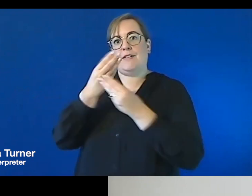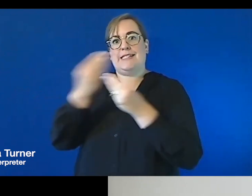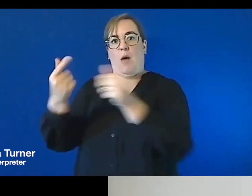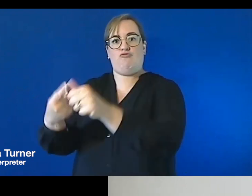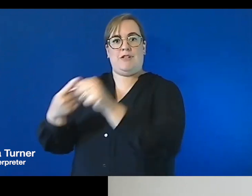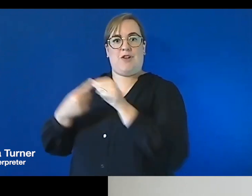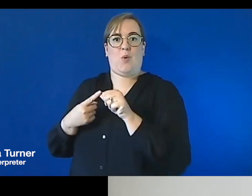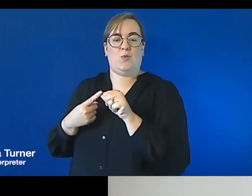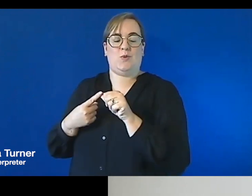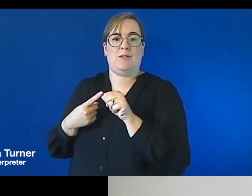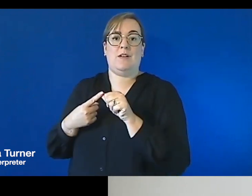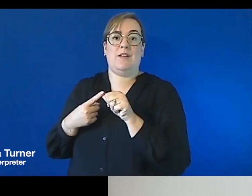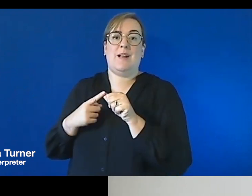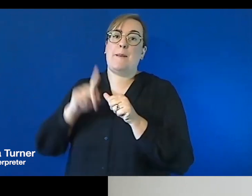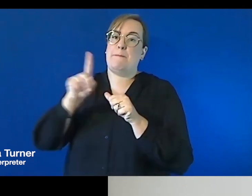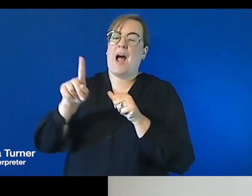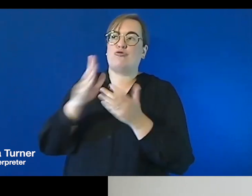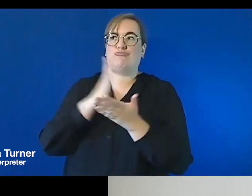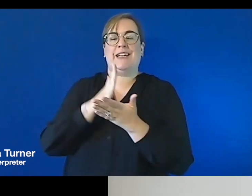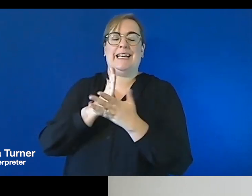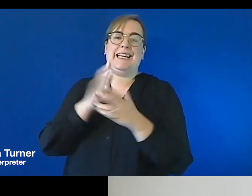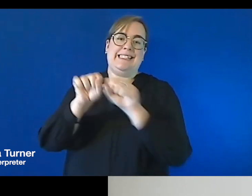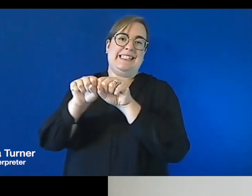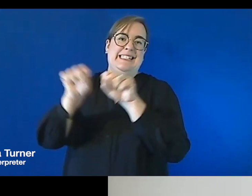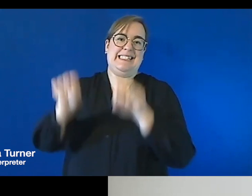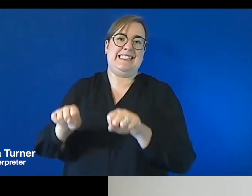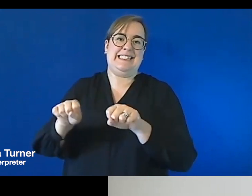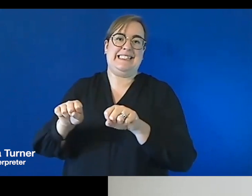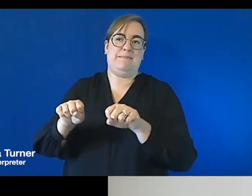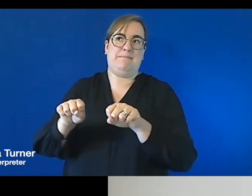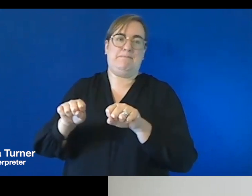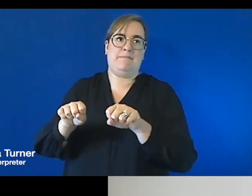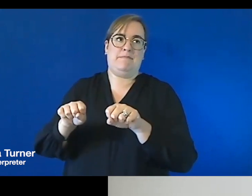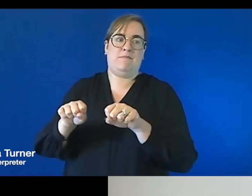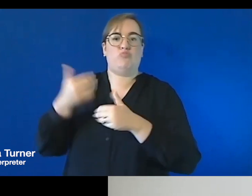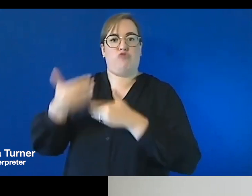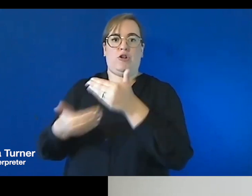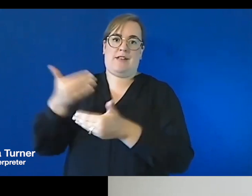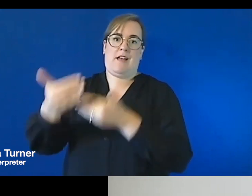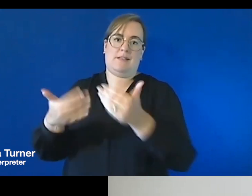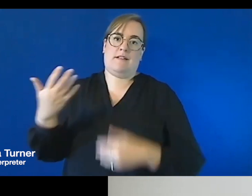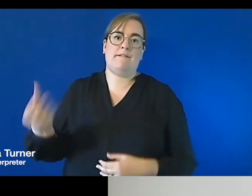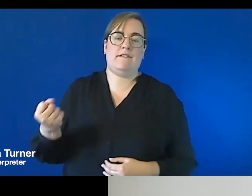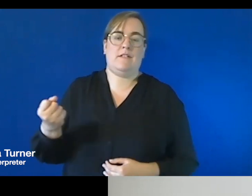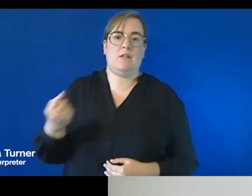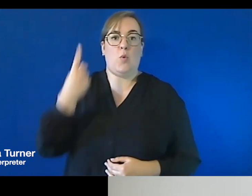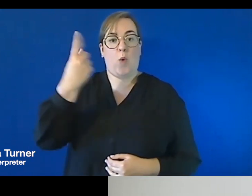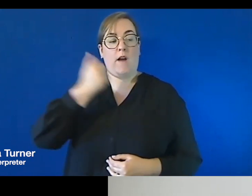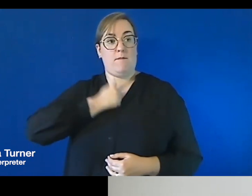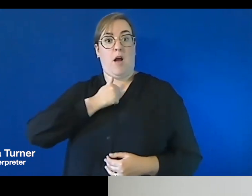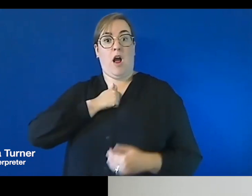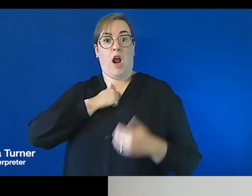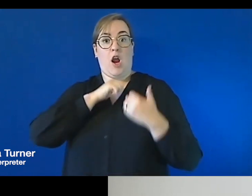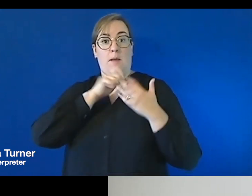a very systemic process. One of my peers who became inspiration for my work is Tiffany Yu,